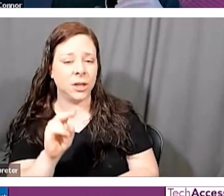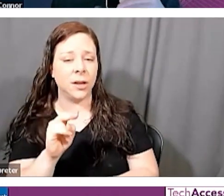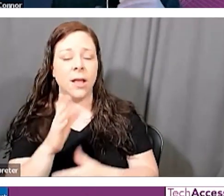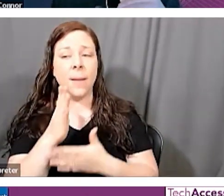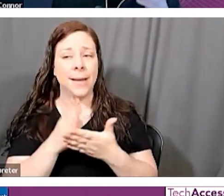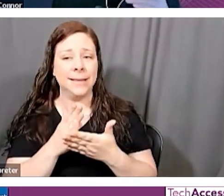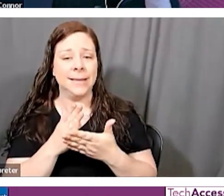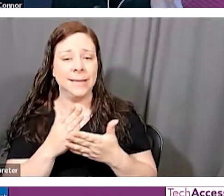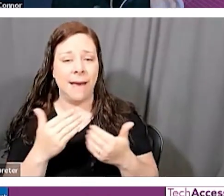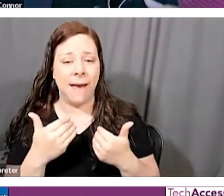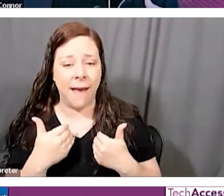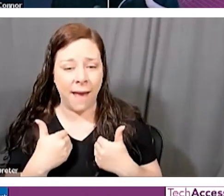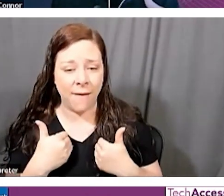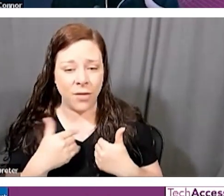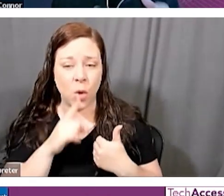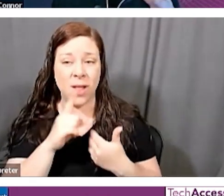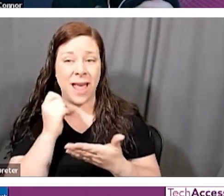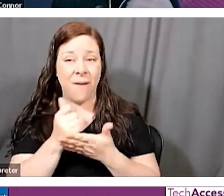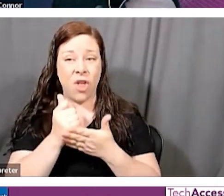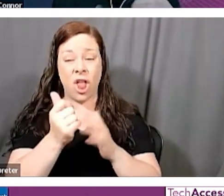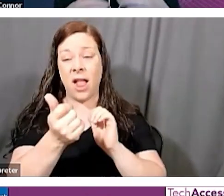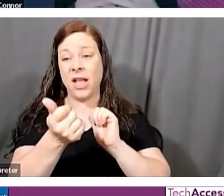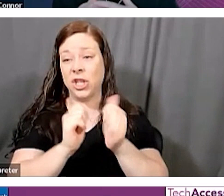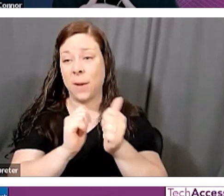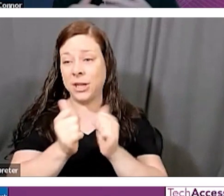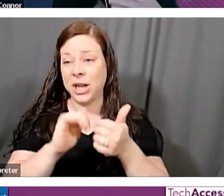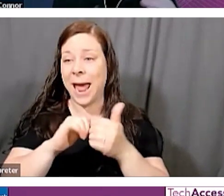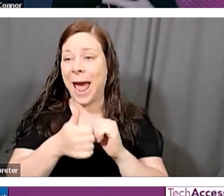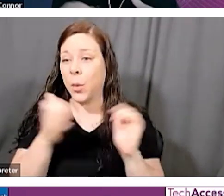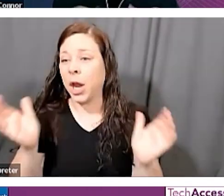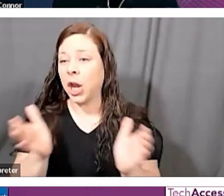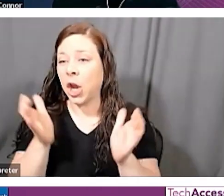that really are helpful are competition, right? So how do we encourage people to compete with one another